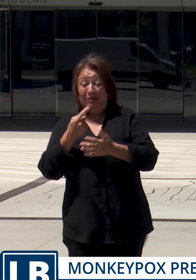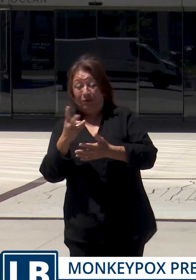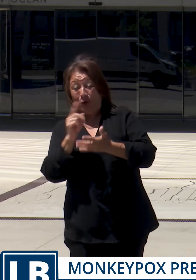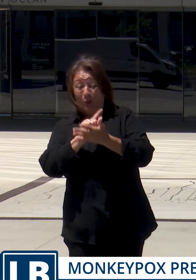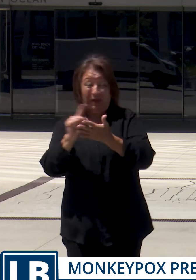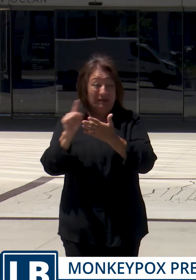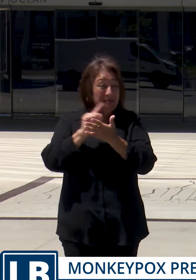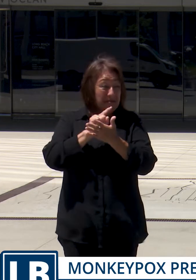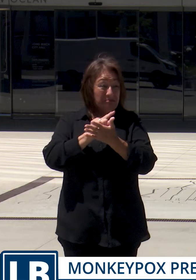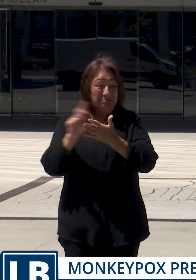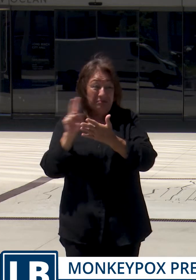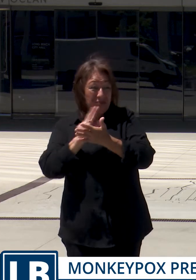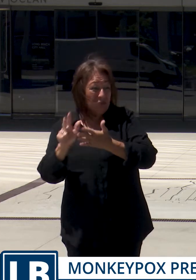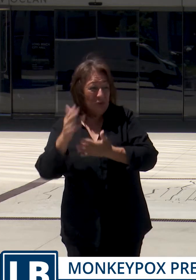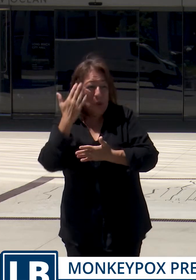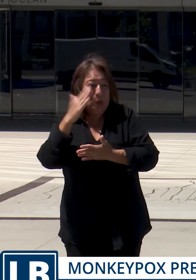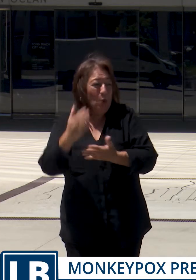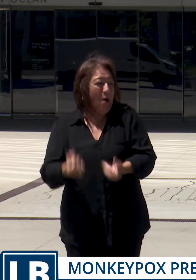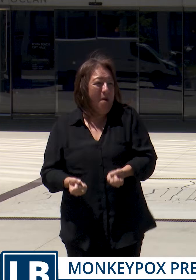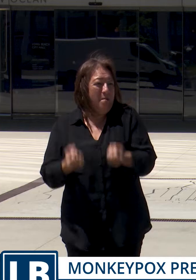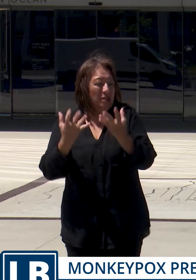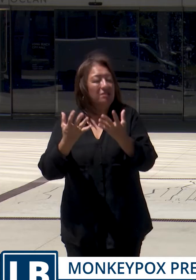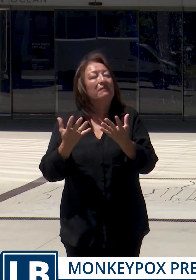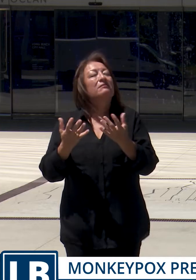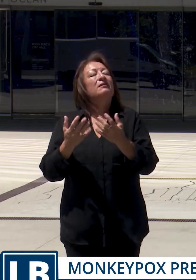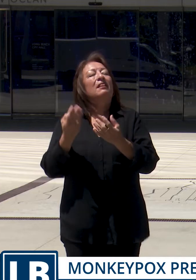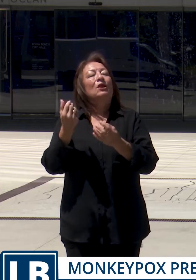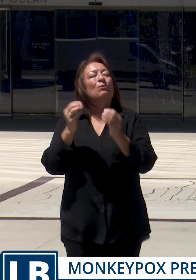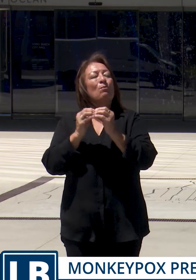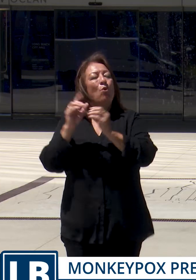a certain amount but we don't know how much yet and then a little bit later we'll get the next